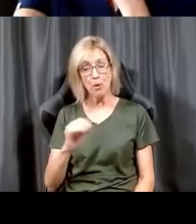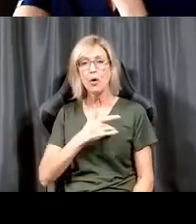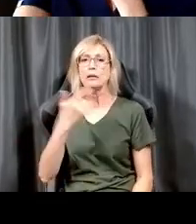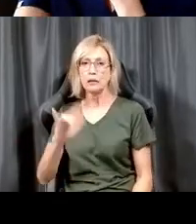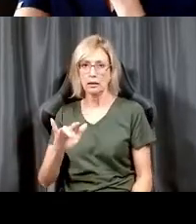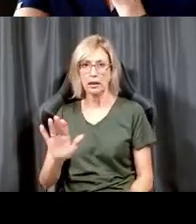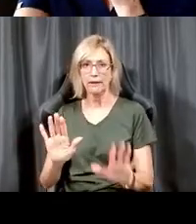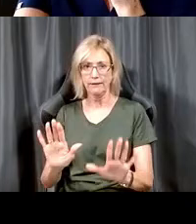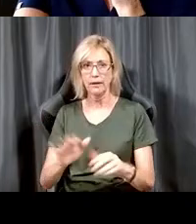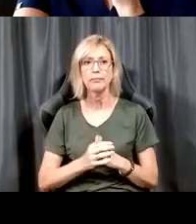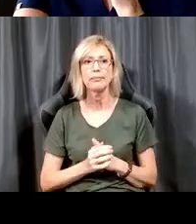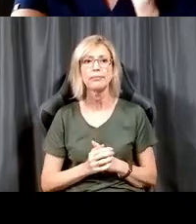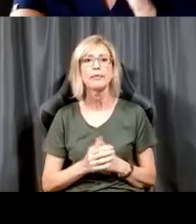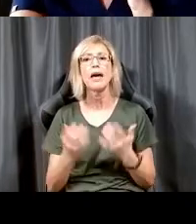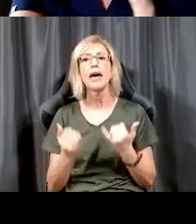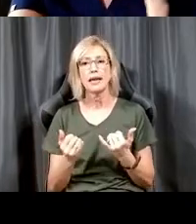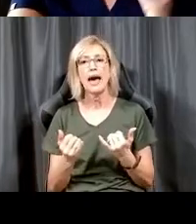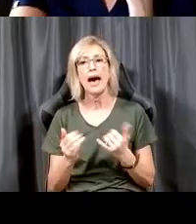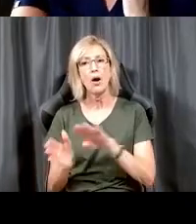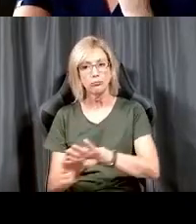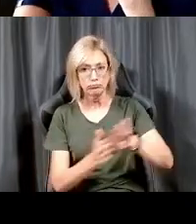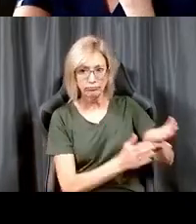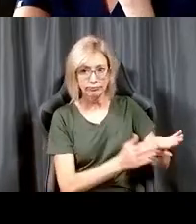We'll take about the hypersensitive kids.